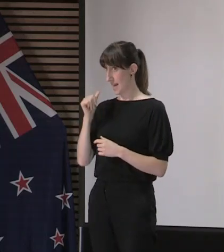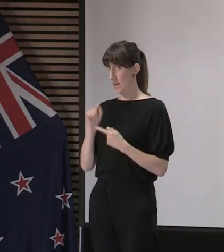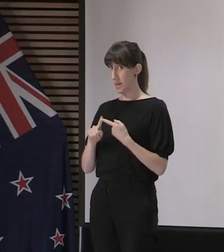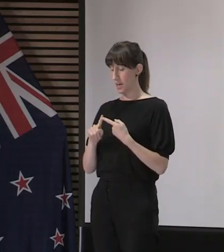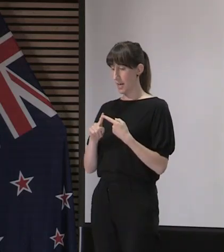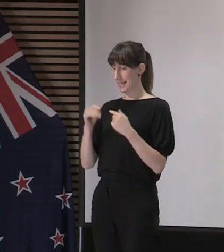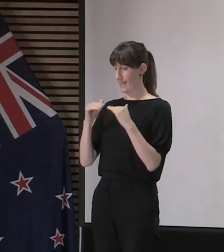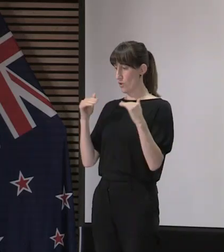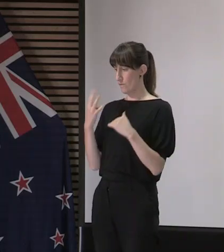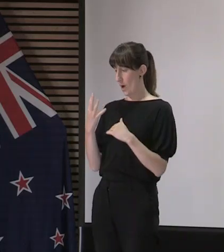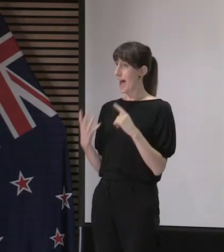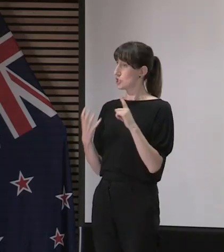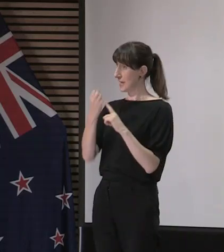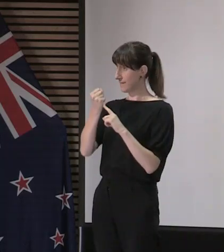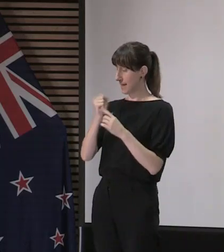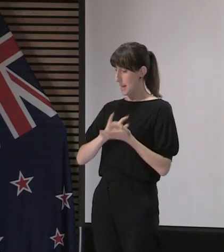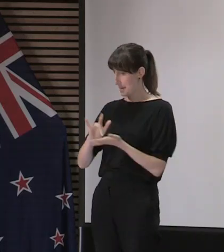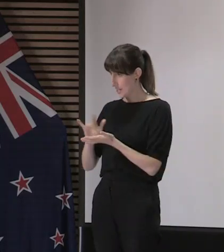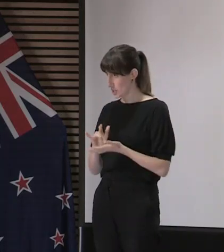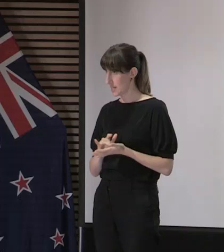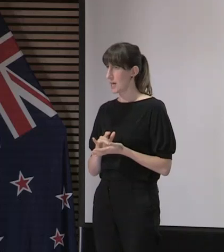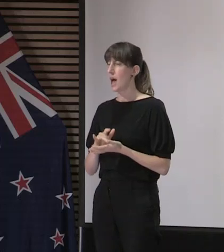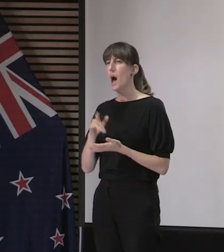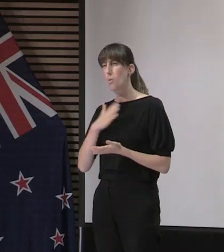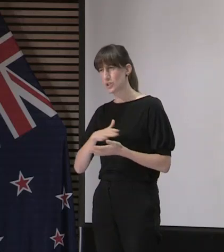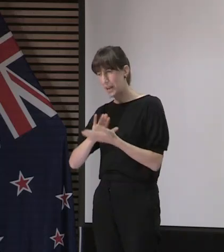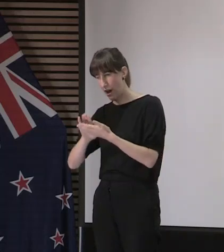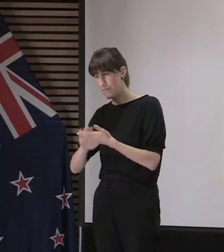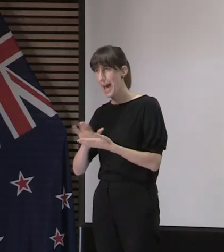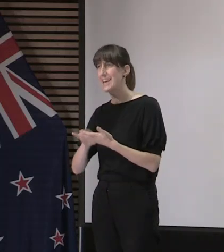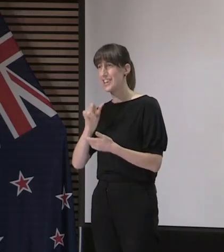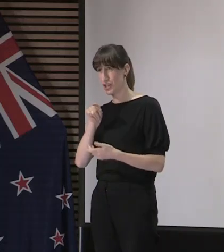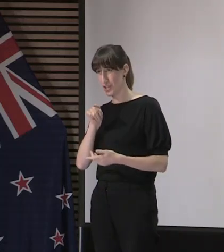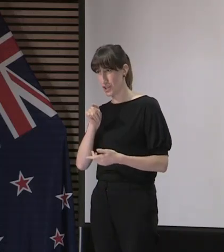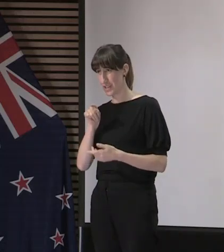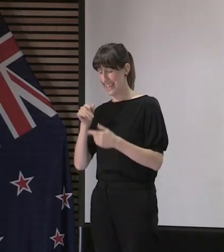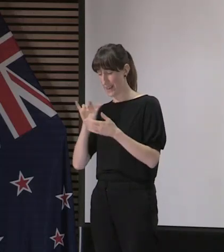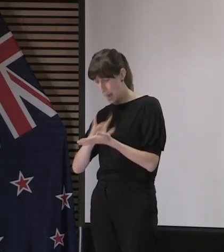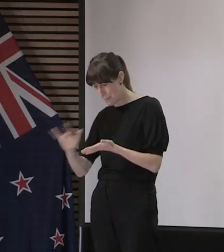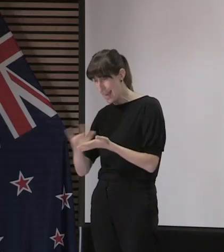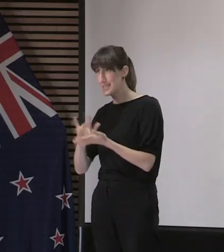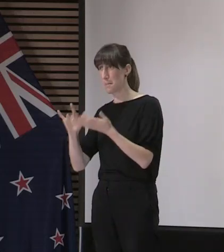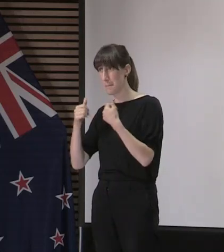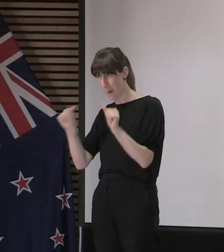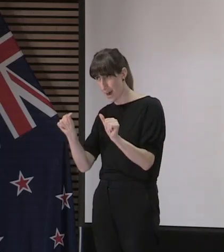response there. Yesterday, we'd achieved our goal of elimination. Today we haven't eliminated. Have we